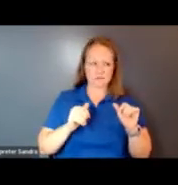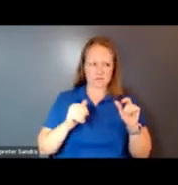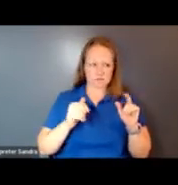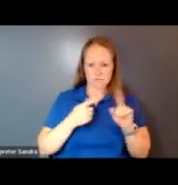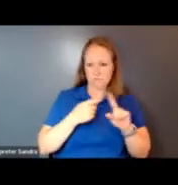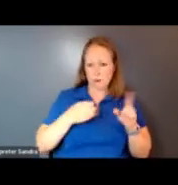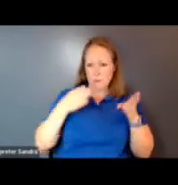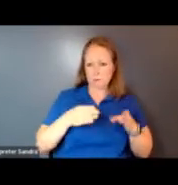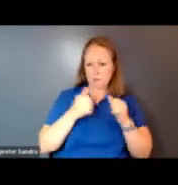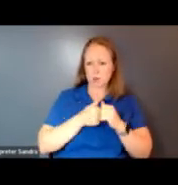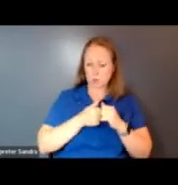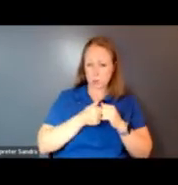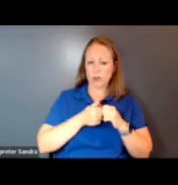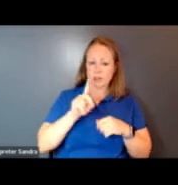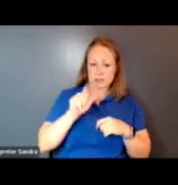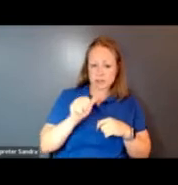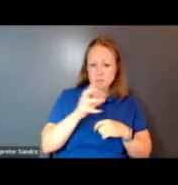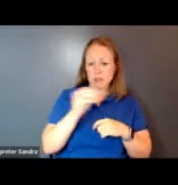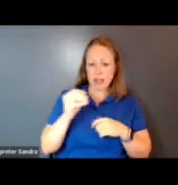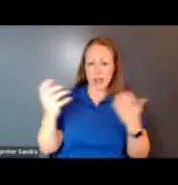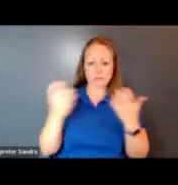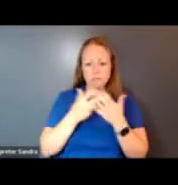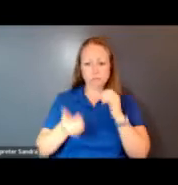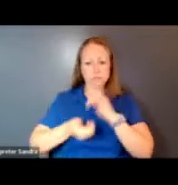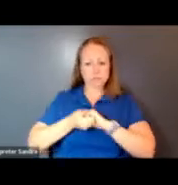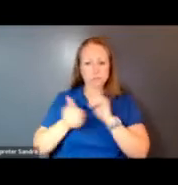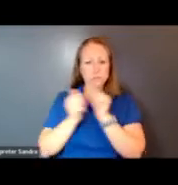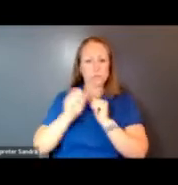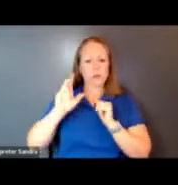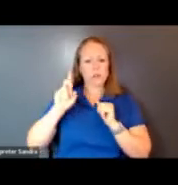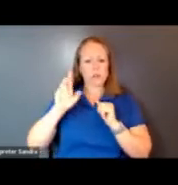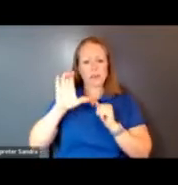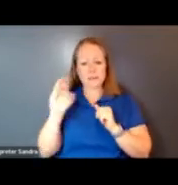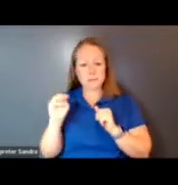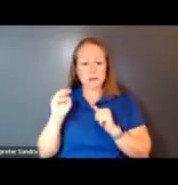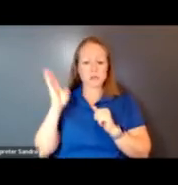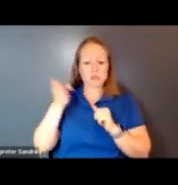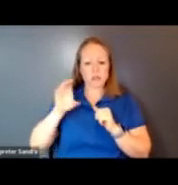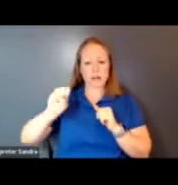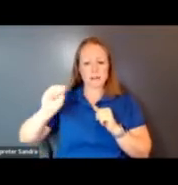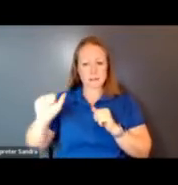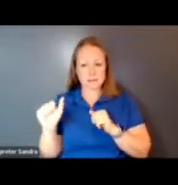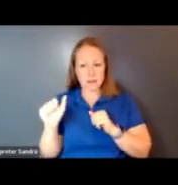collaboration with a case manager FSA, they can't actually reimburse for their time when